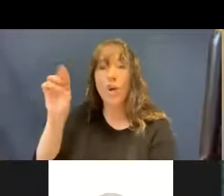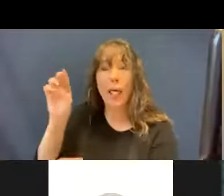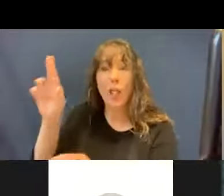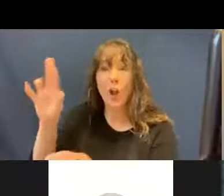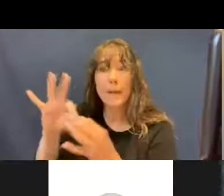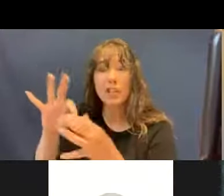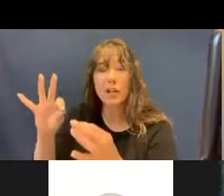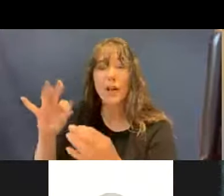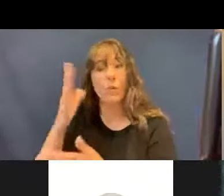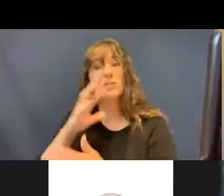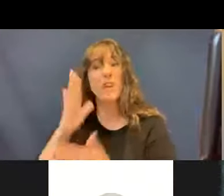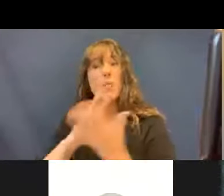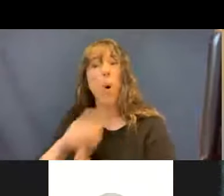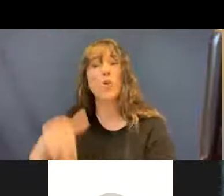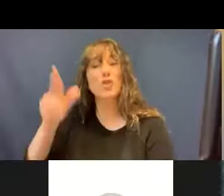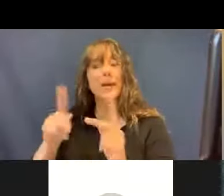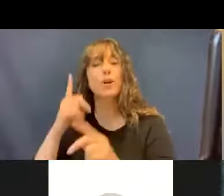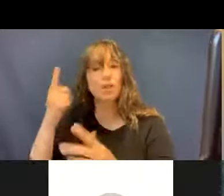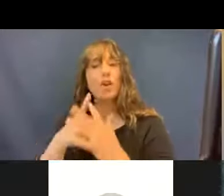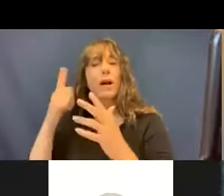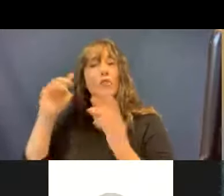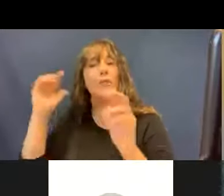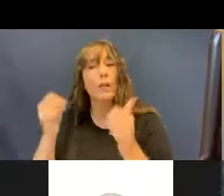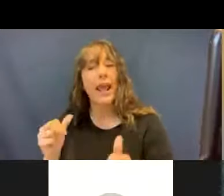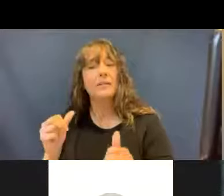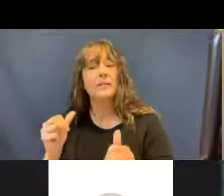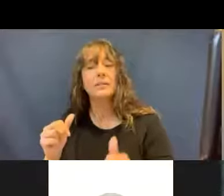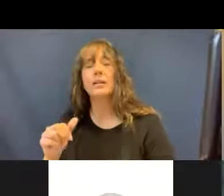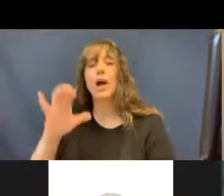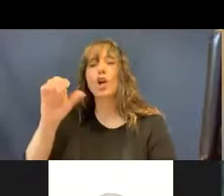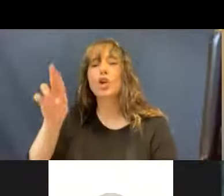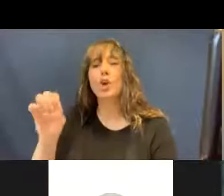people that are starting to lose some hearing. Just acoustics and layout, if you're building